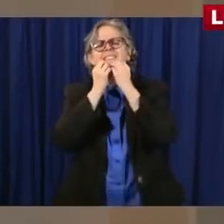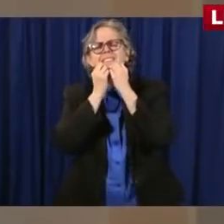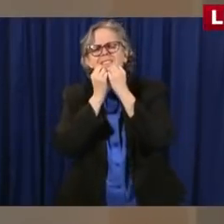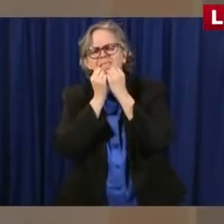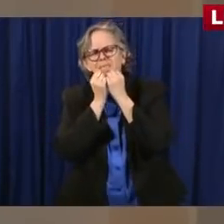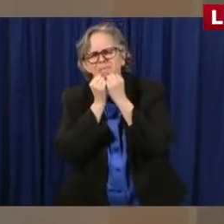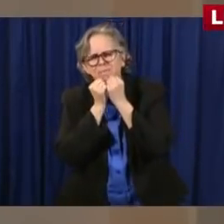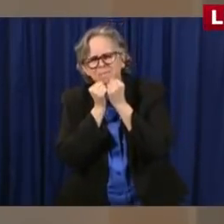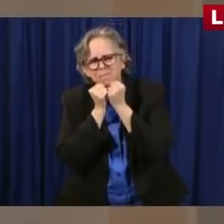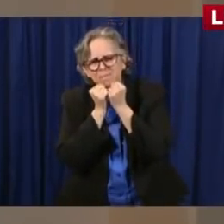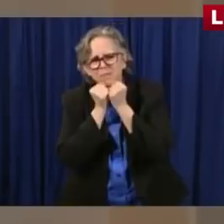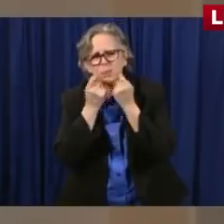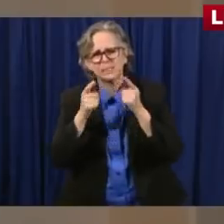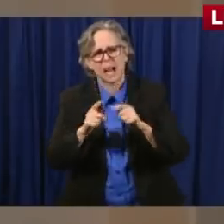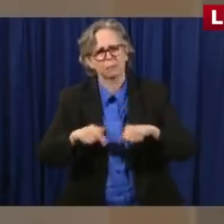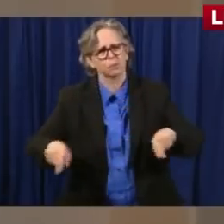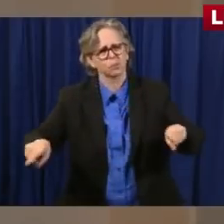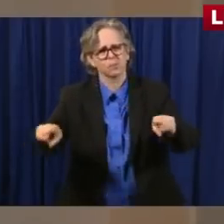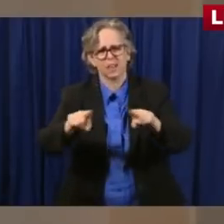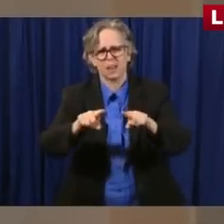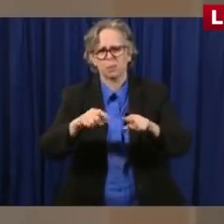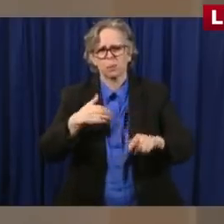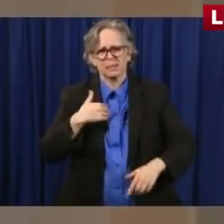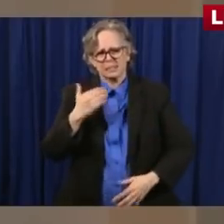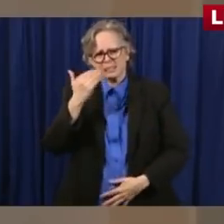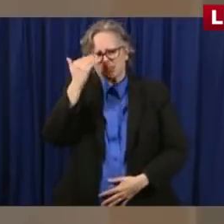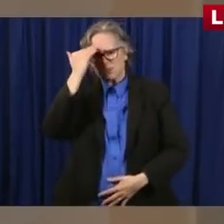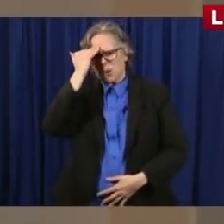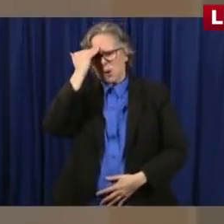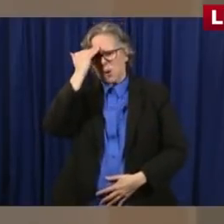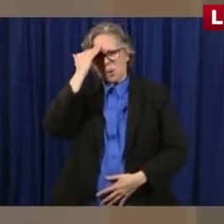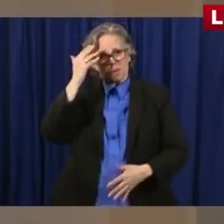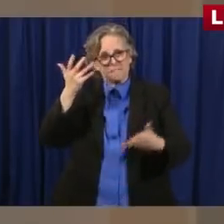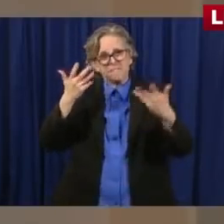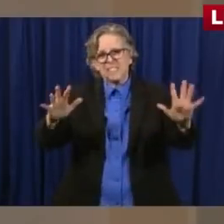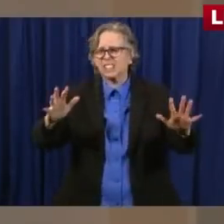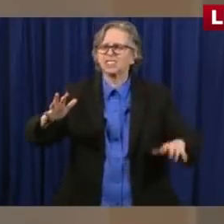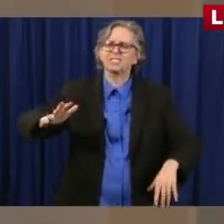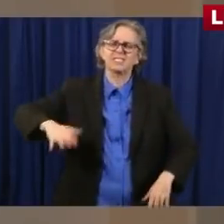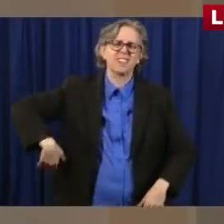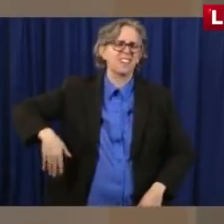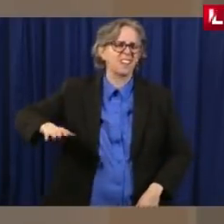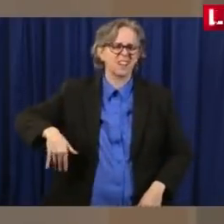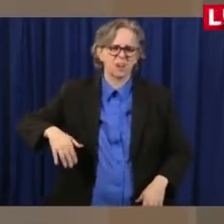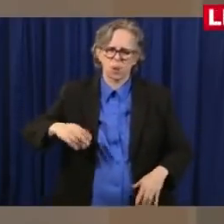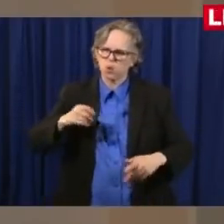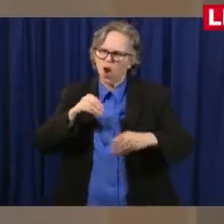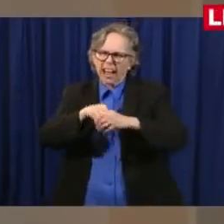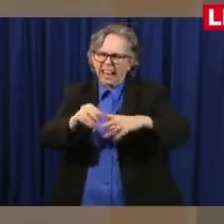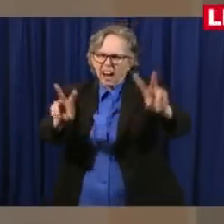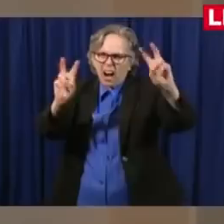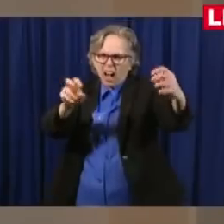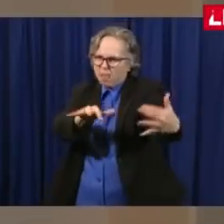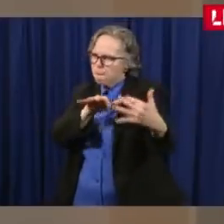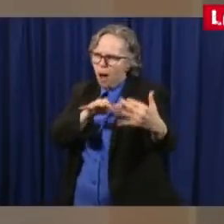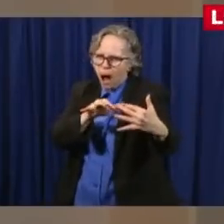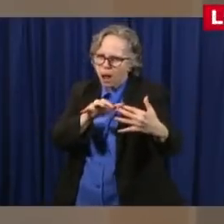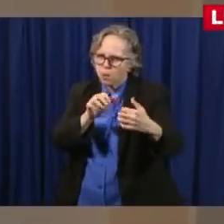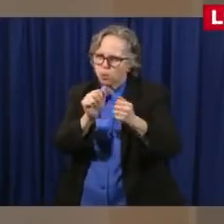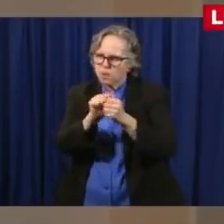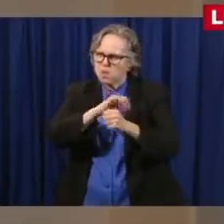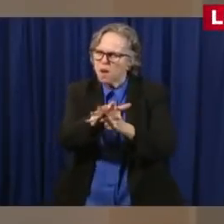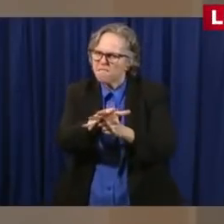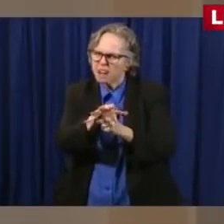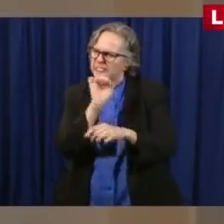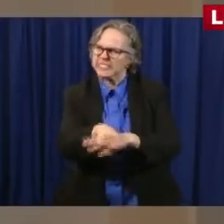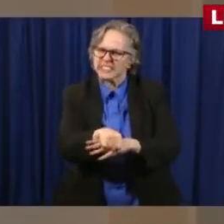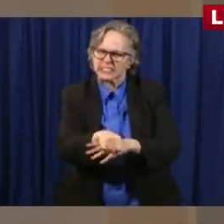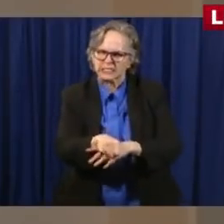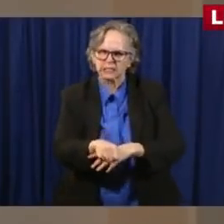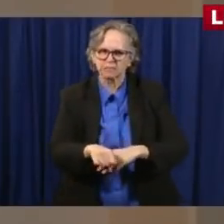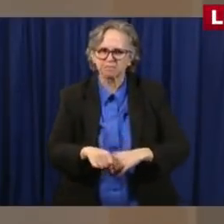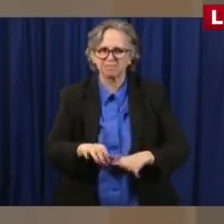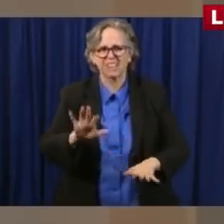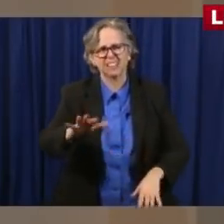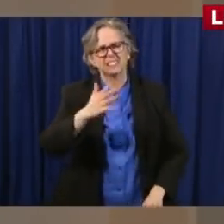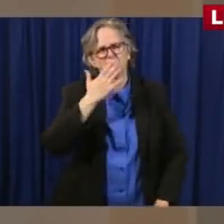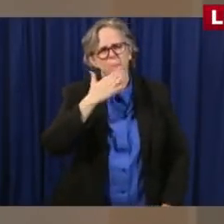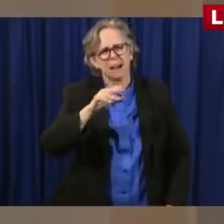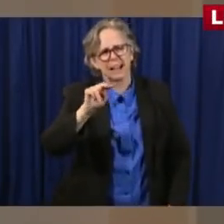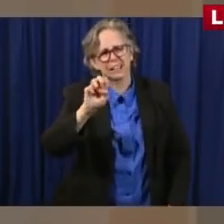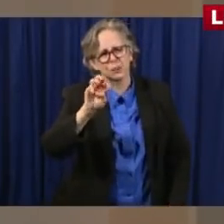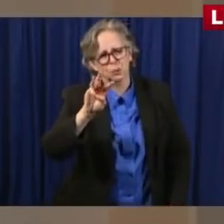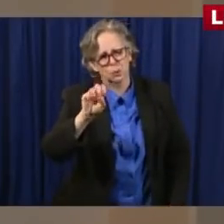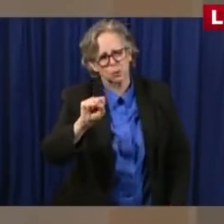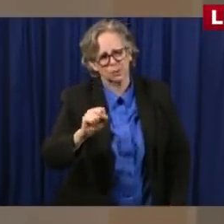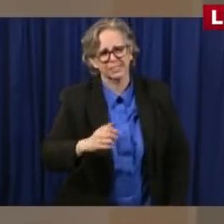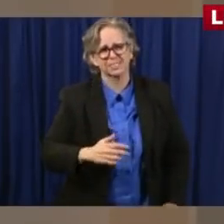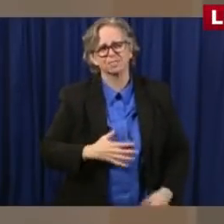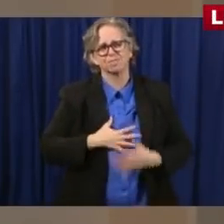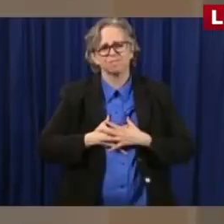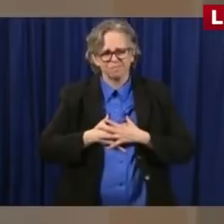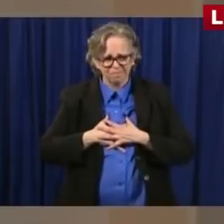WE DEEPLY CARE ABOUT WHAT HAPPENS TO THEM AND WE KNOW WE ARE STILL IN A BATTLE THAT HAS TO BE ONE.